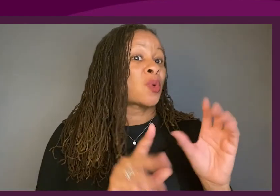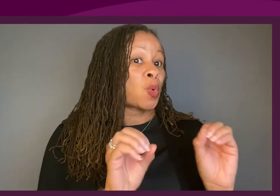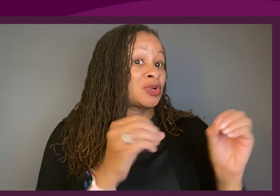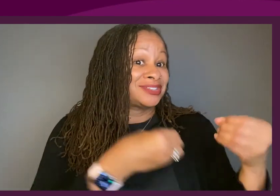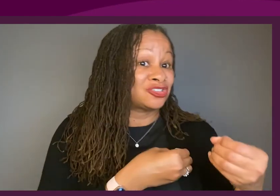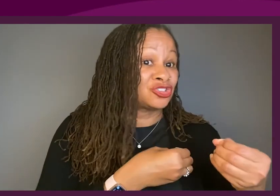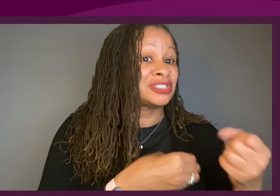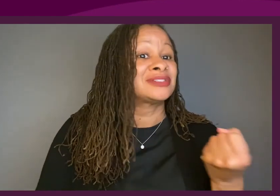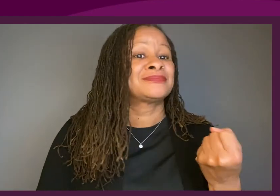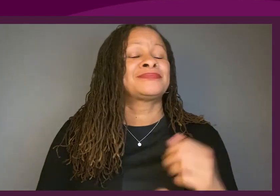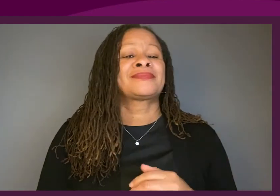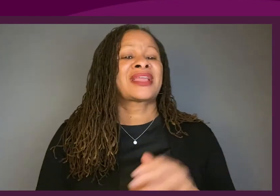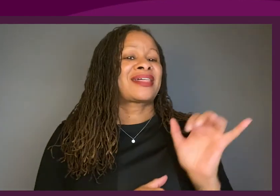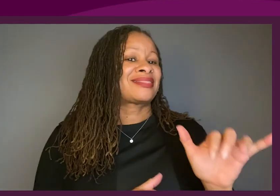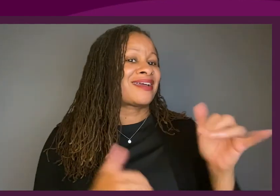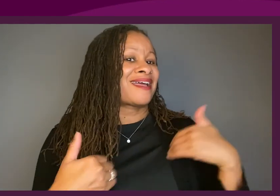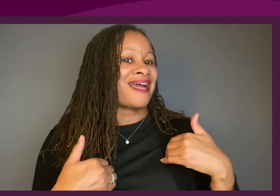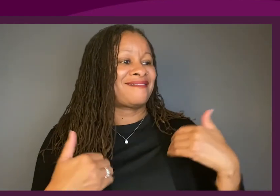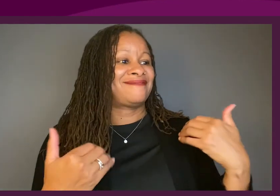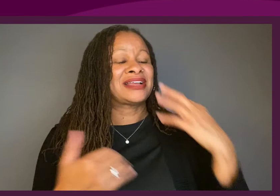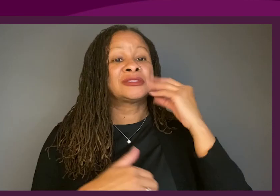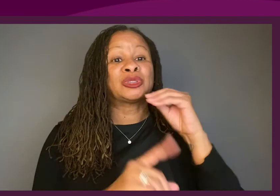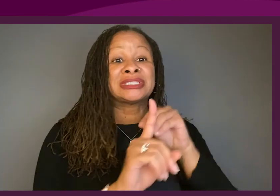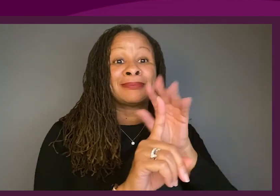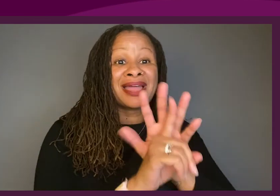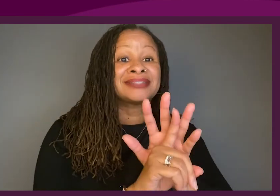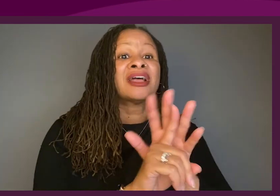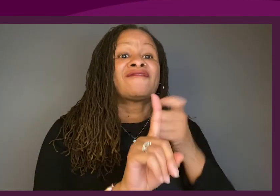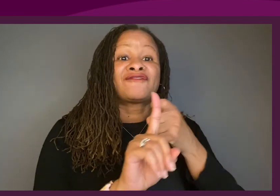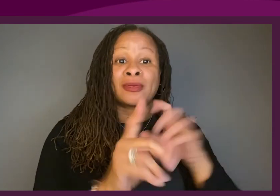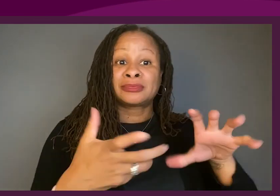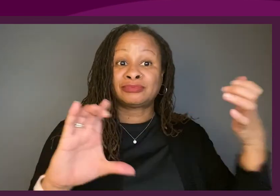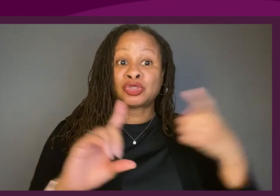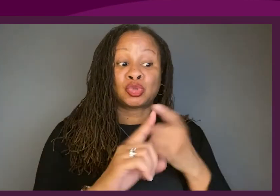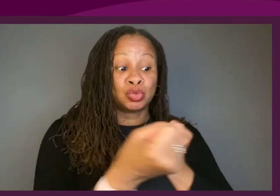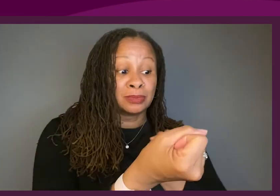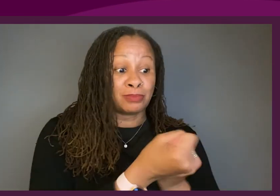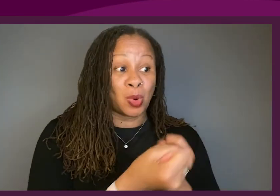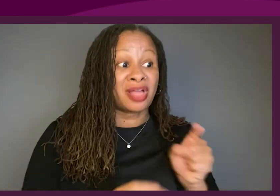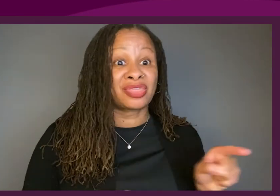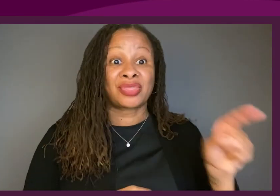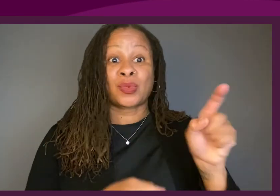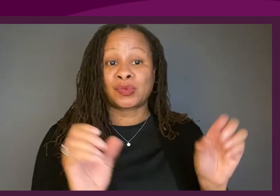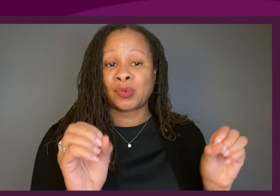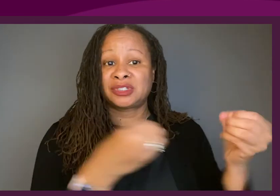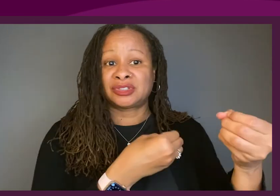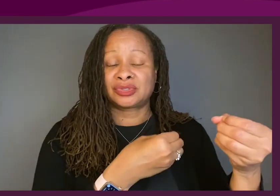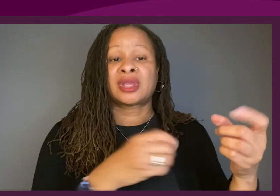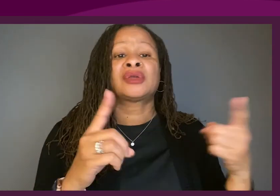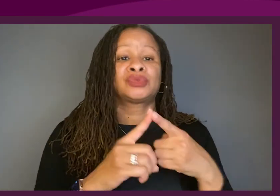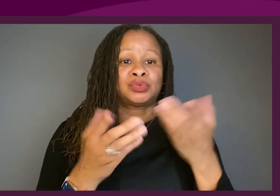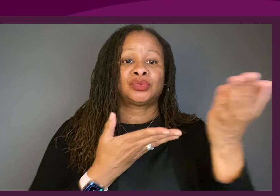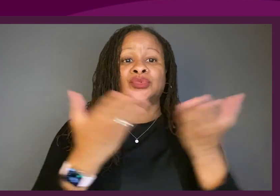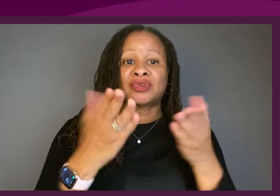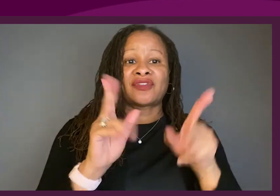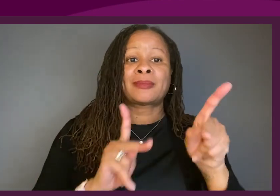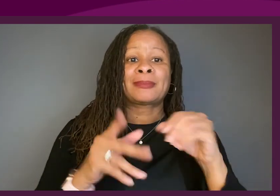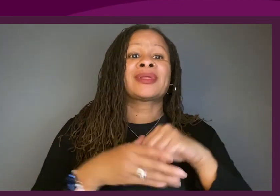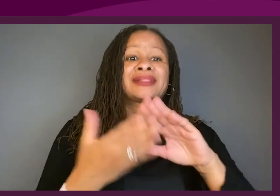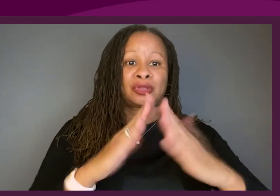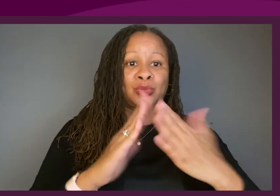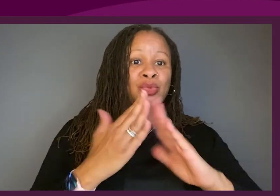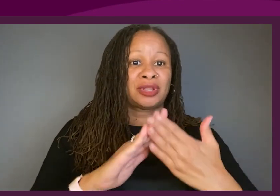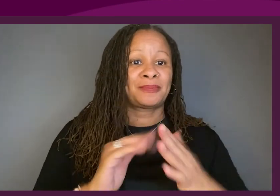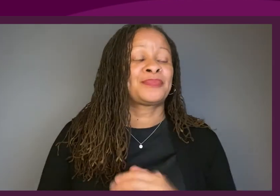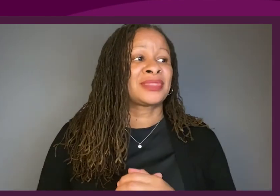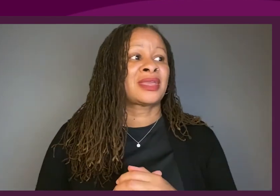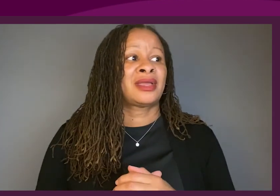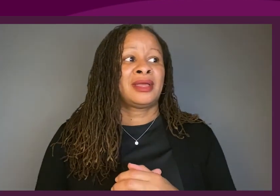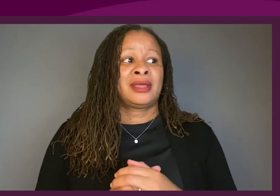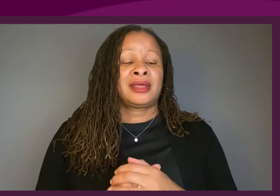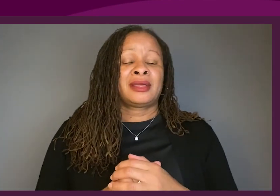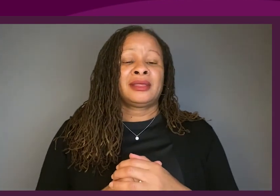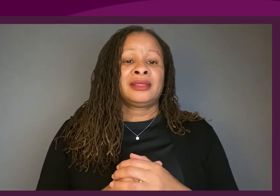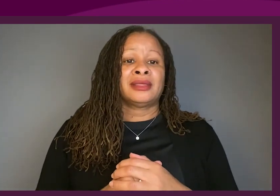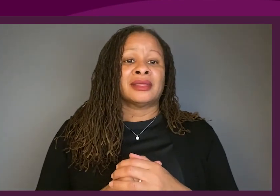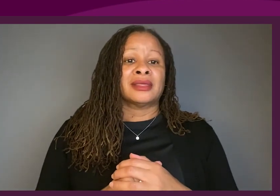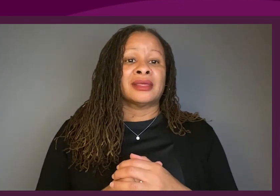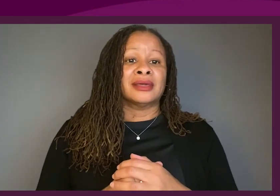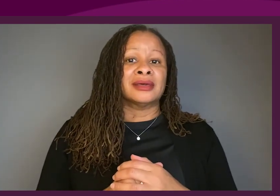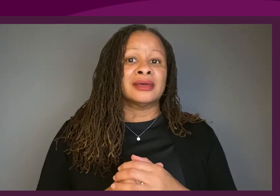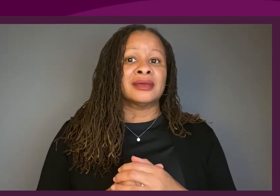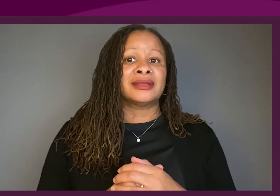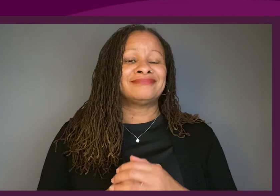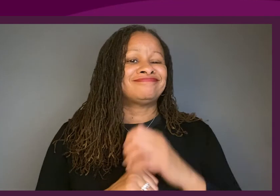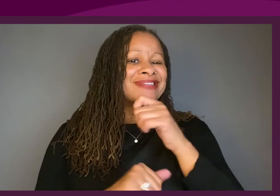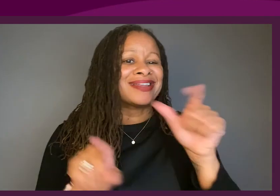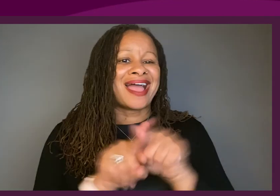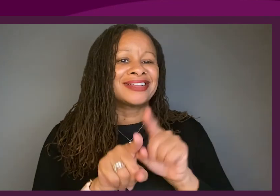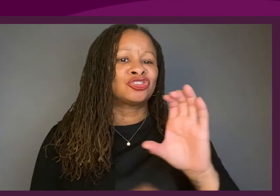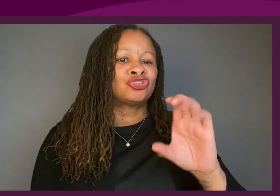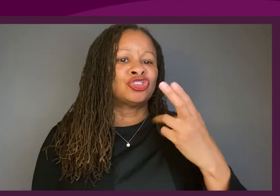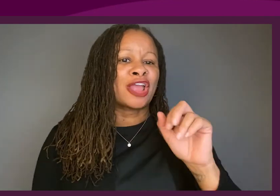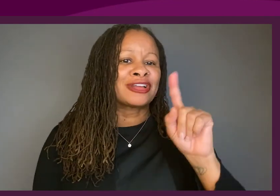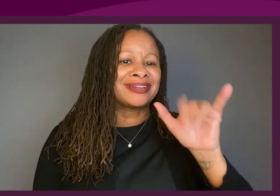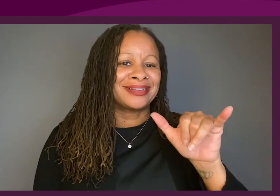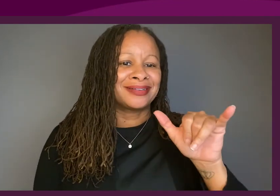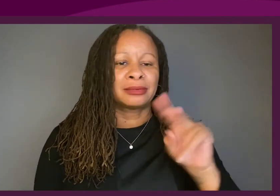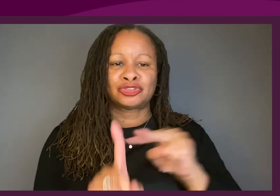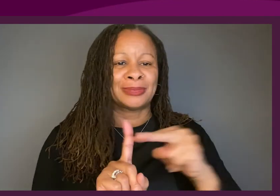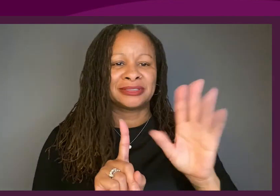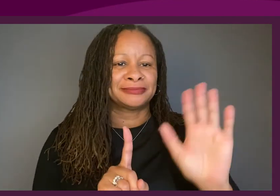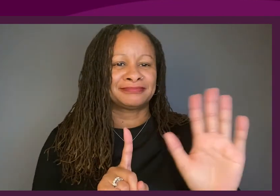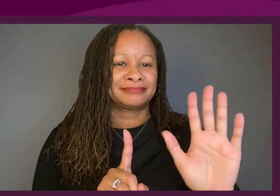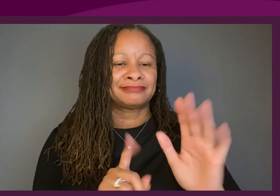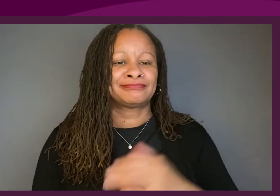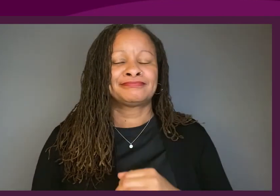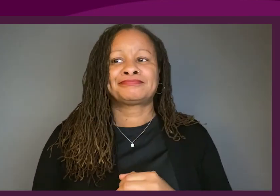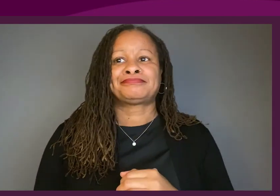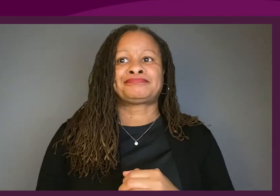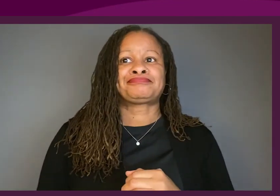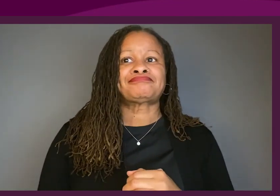Not from a charity perspective, not from an approach that directs those resources in a